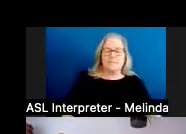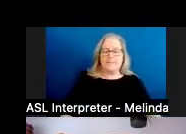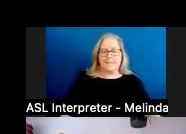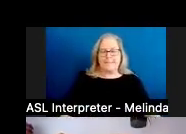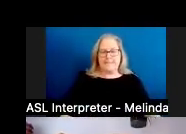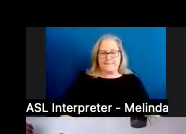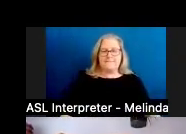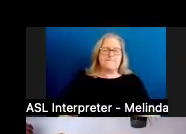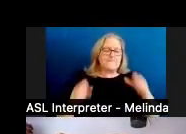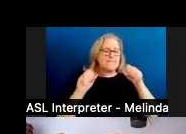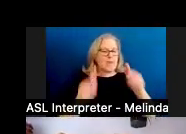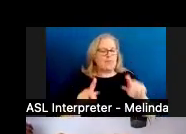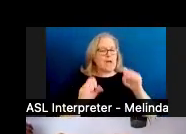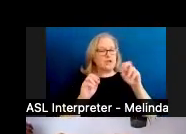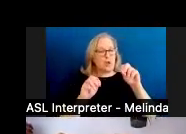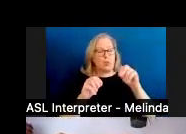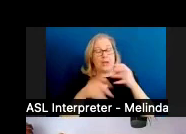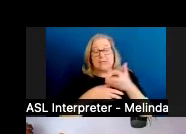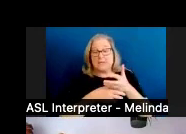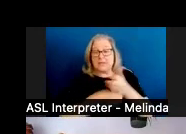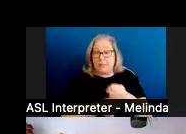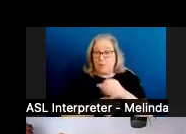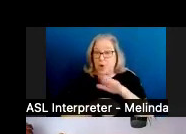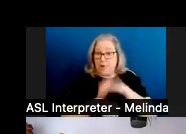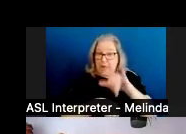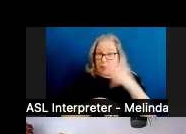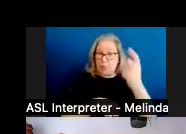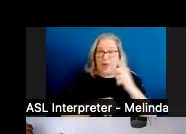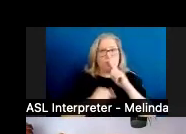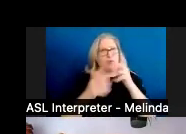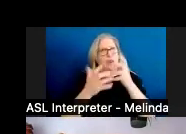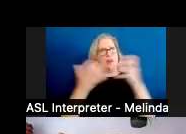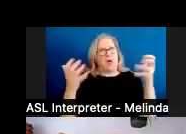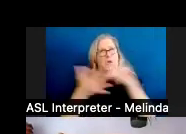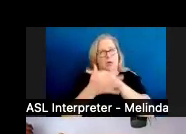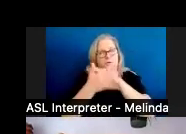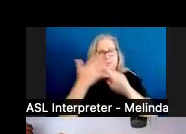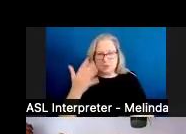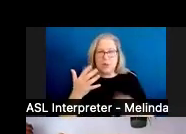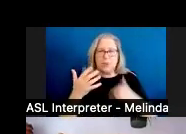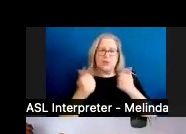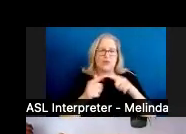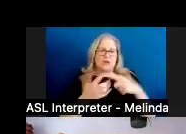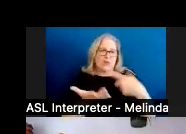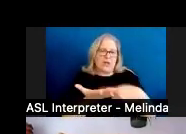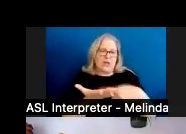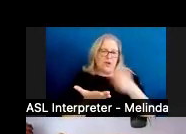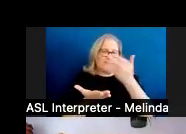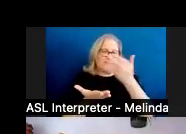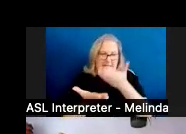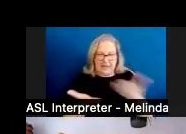All right. So in summary on that one. So there was a lot going on there. We tried to cover a lot of things, hence the roulette style.